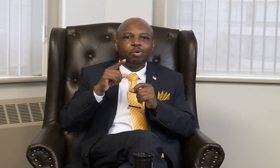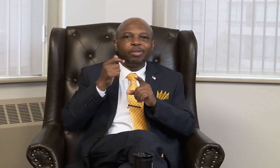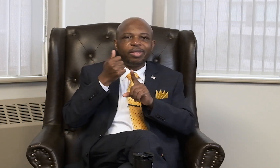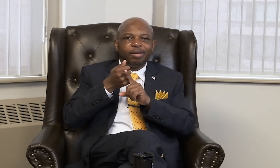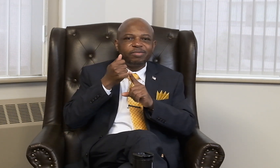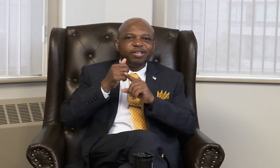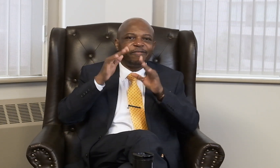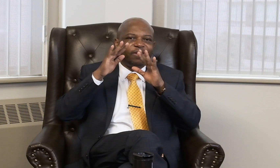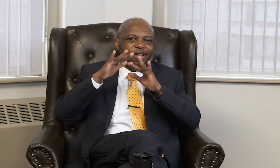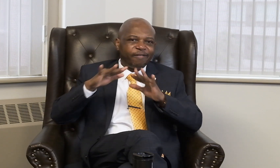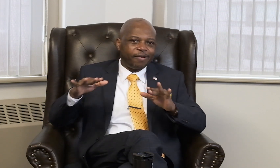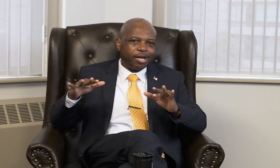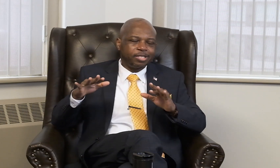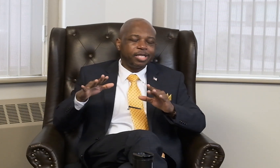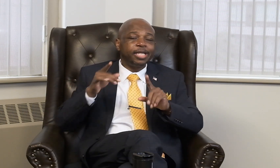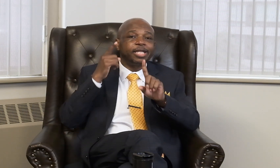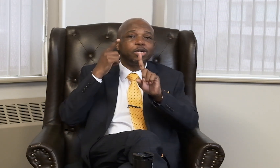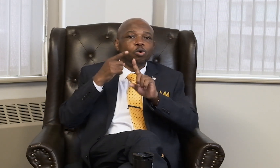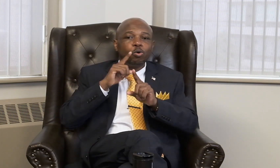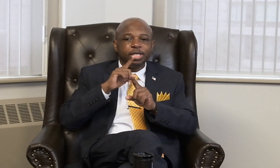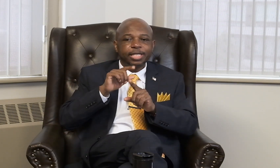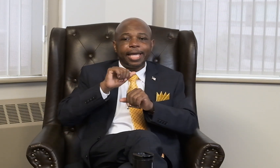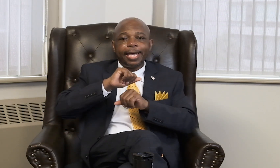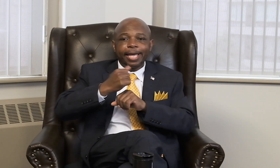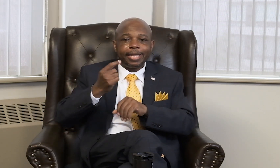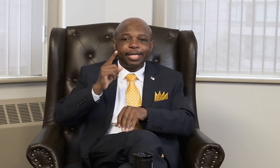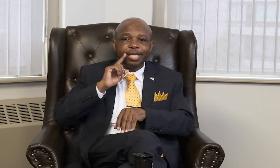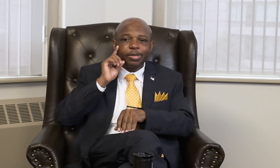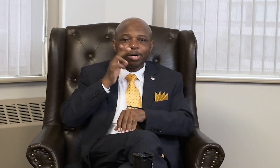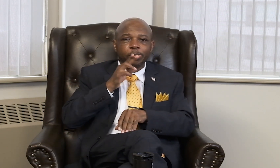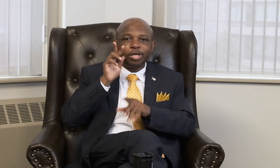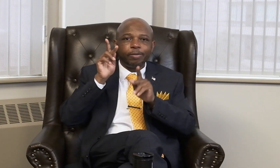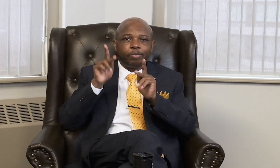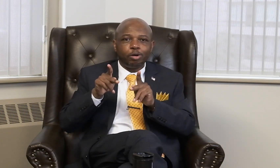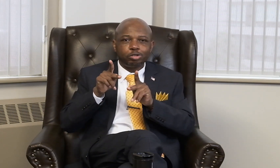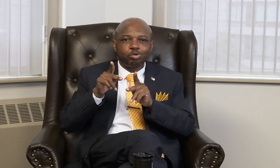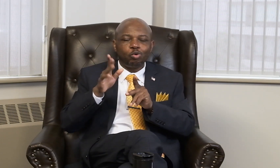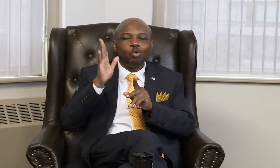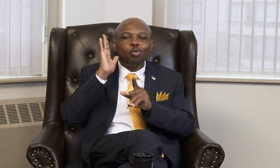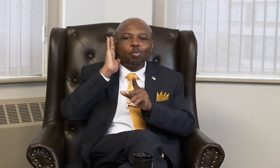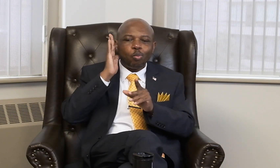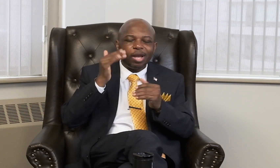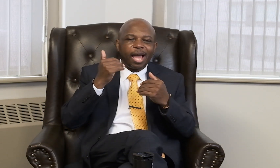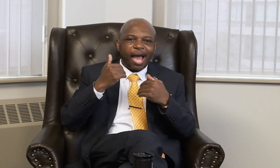of numbers but making sure that there is a diverse pool so that Deaf and Hard of